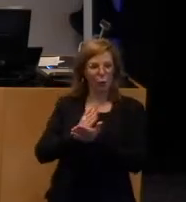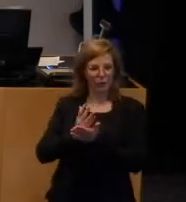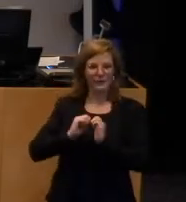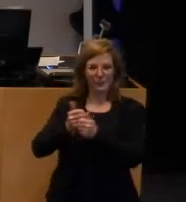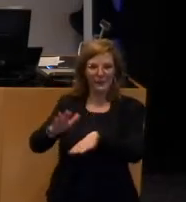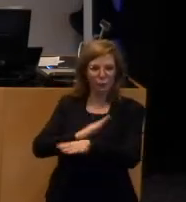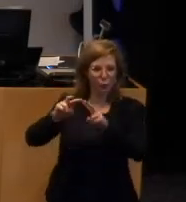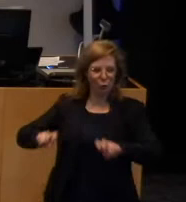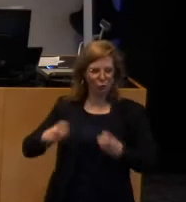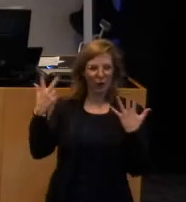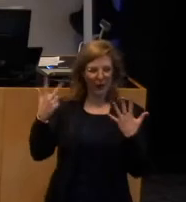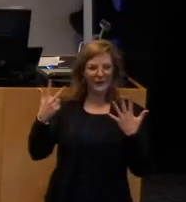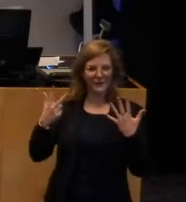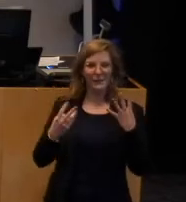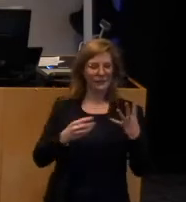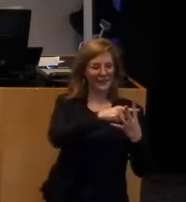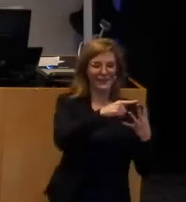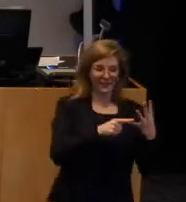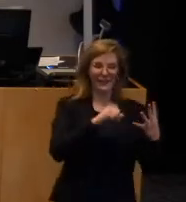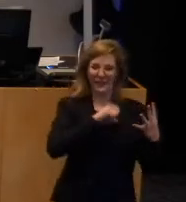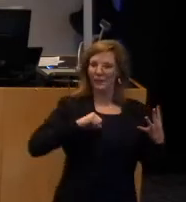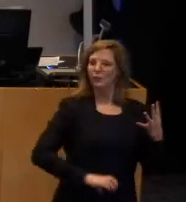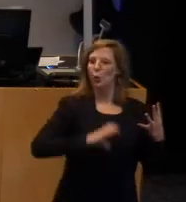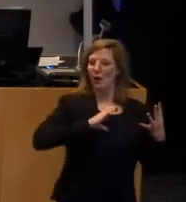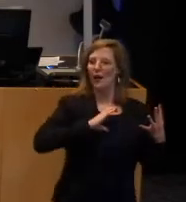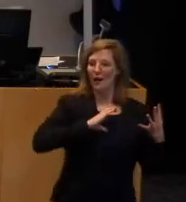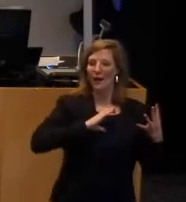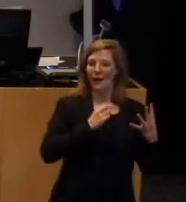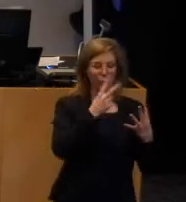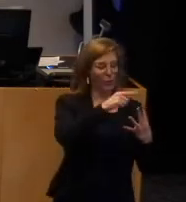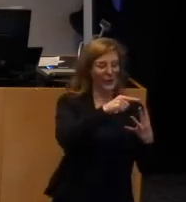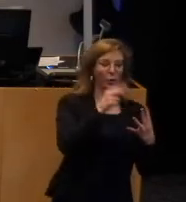Four of them are children of deaf adults, of which two are deaf and two are hearing